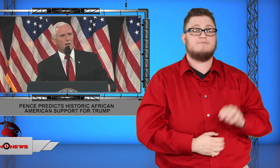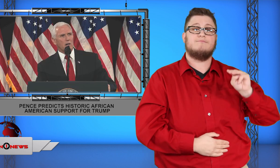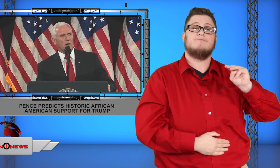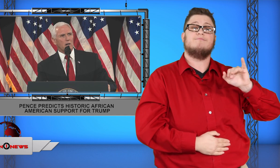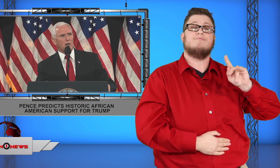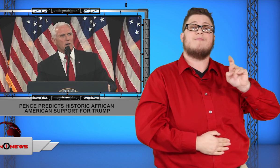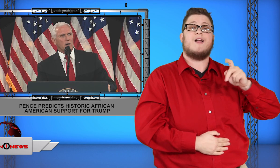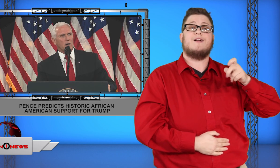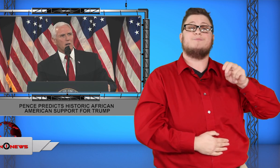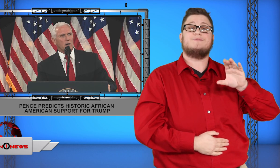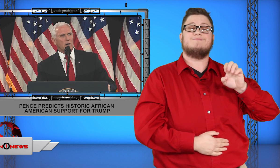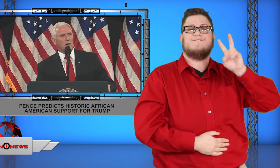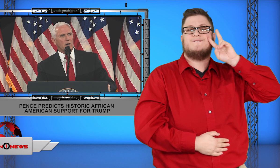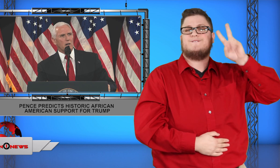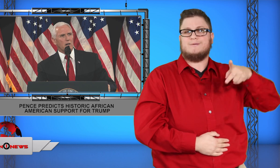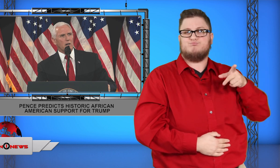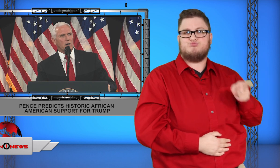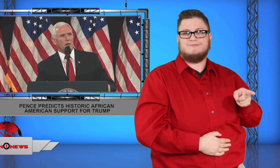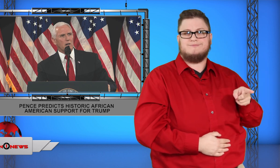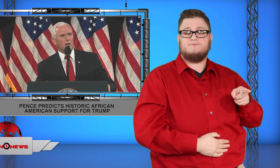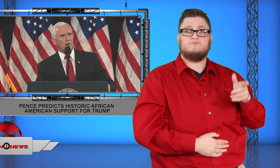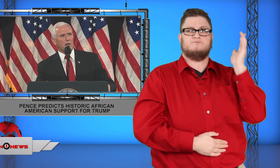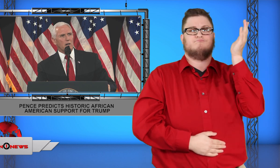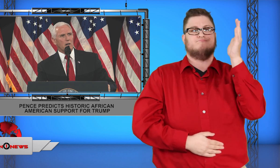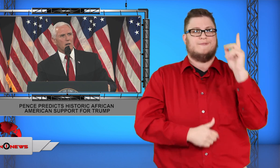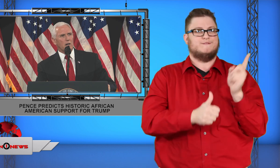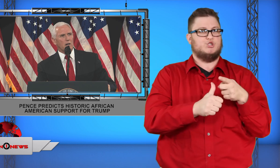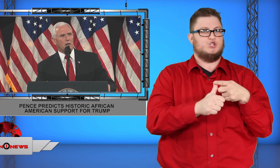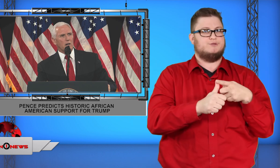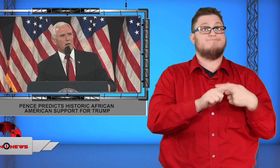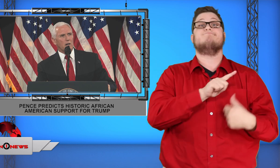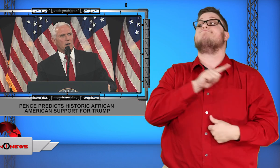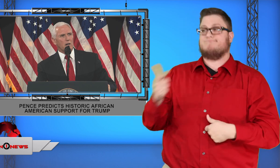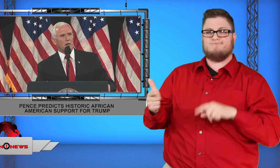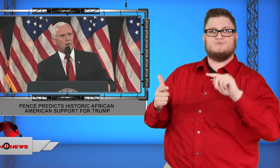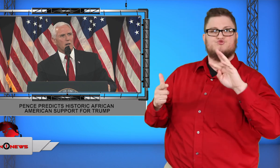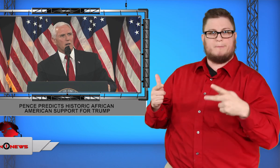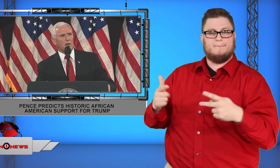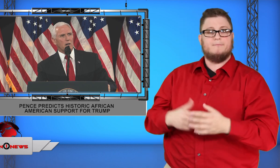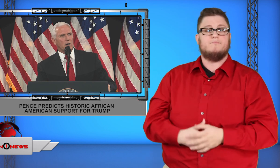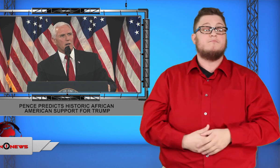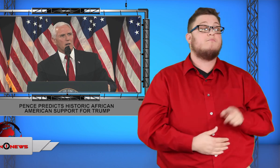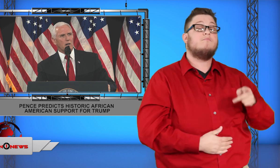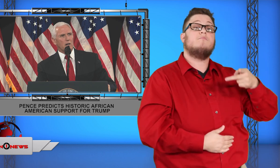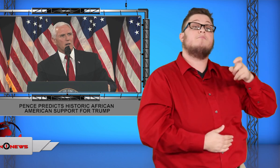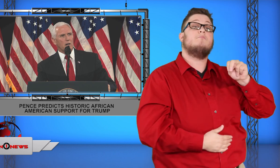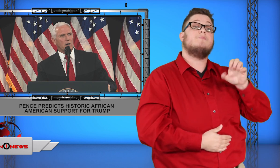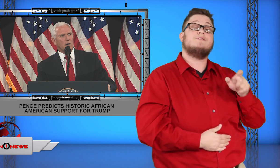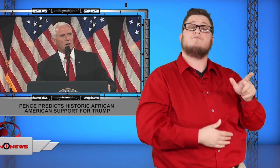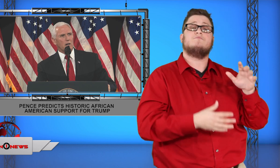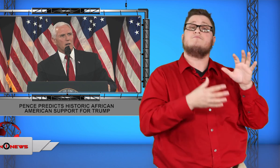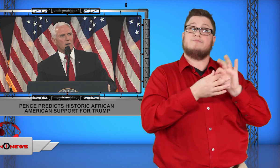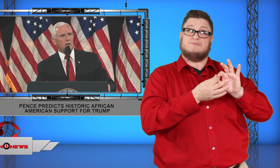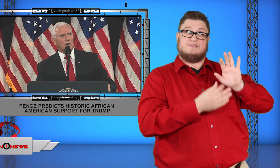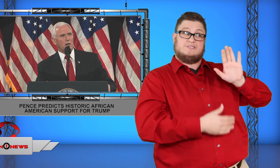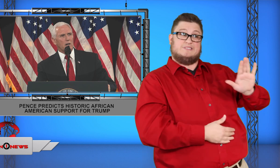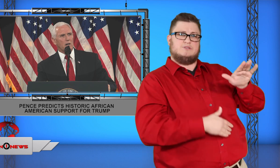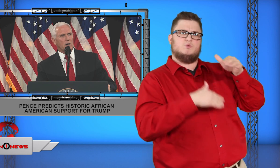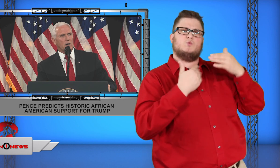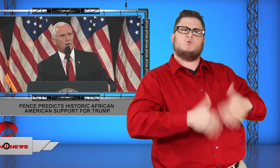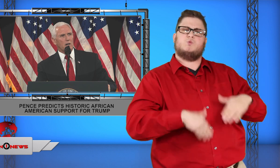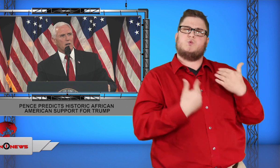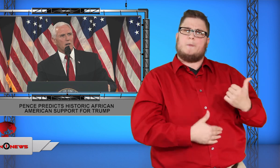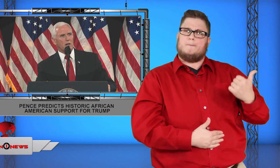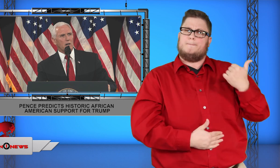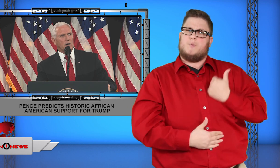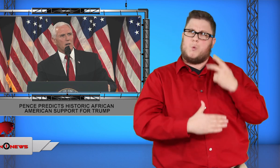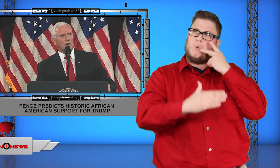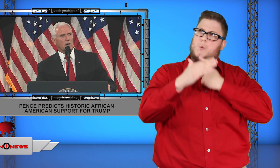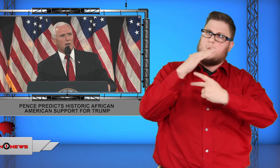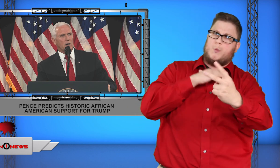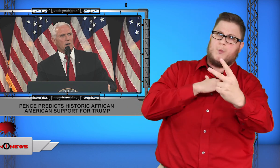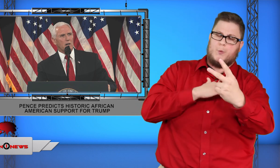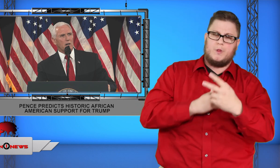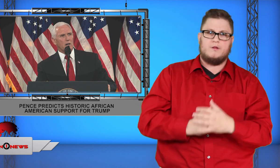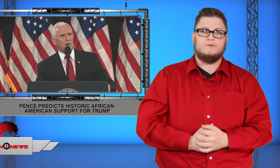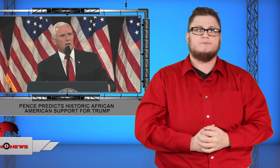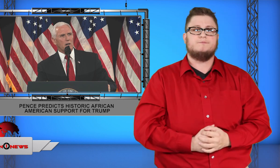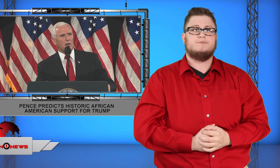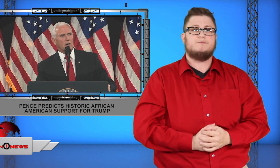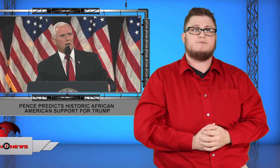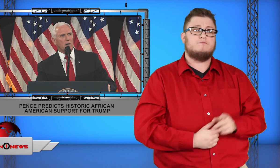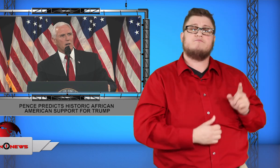Vice President Mike Pence, who spoke before Trump, made a bold prediction.